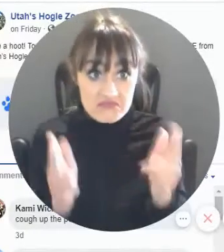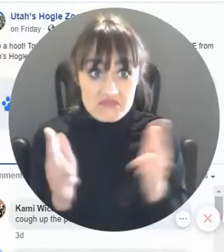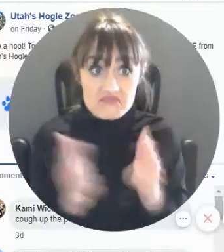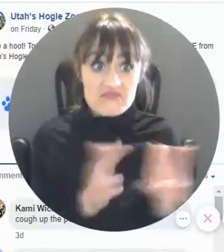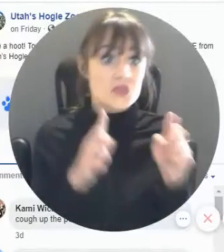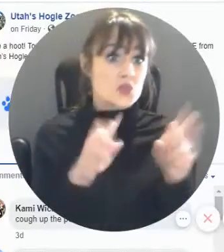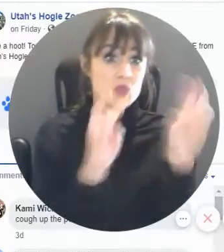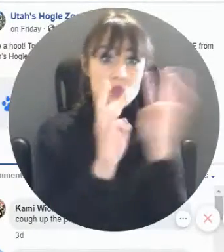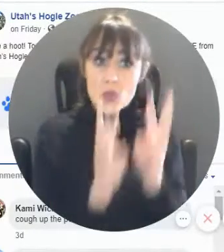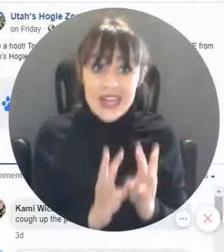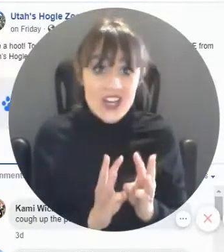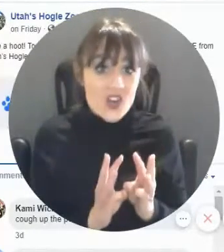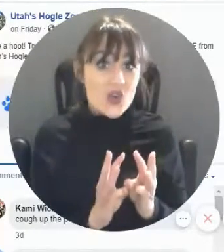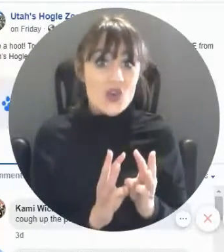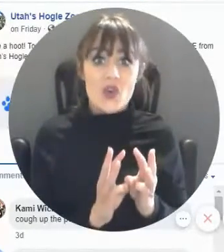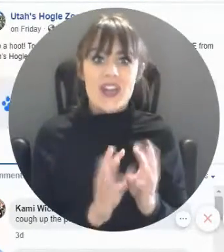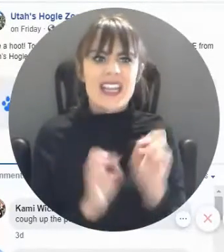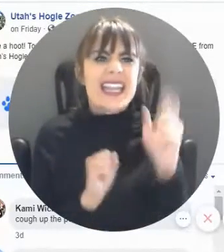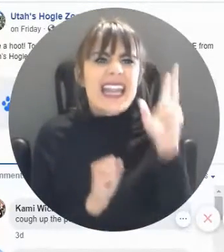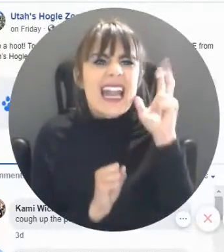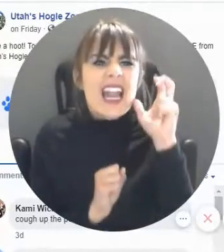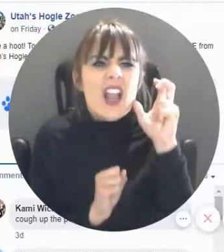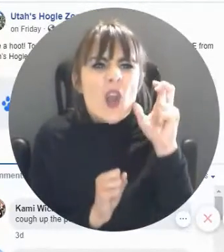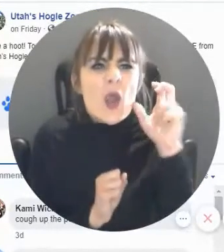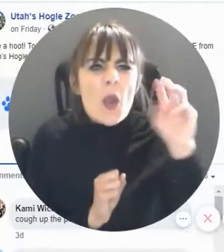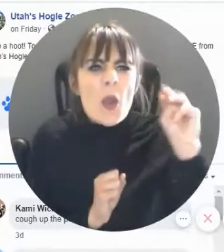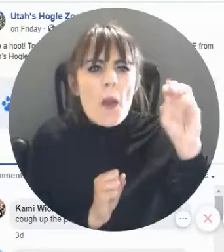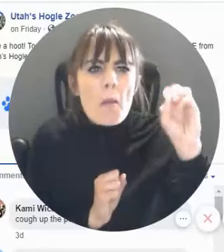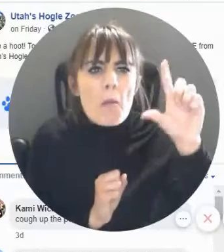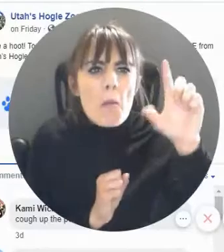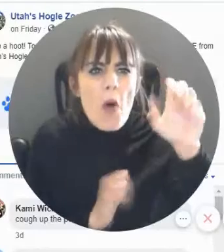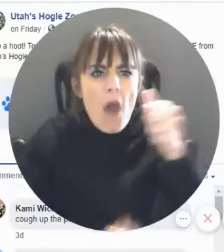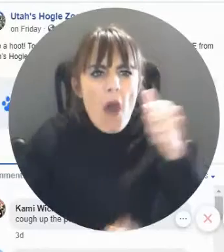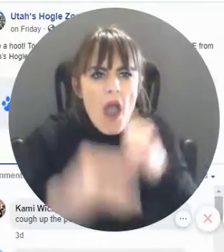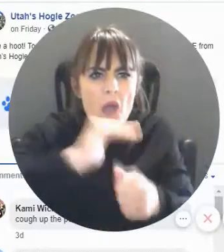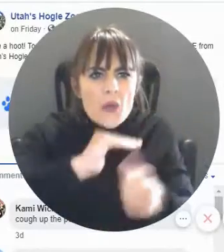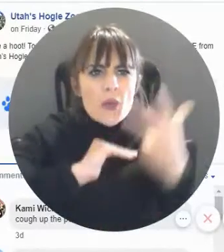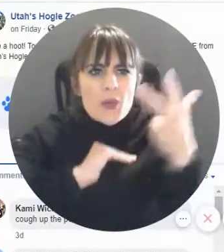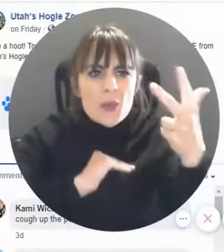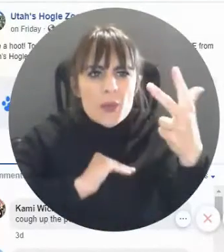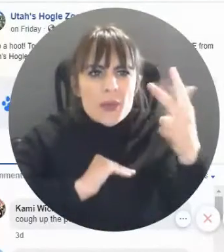they can hear a mole under feet of snow. That's when they're going to go in for that kill.